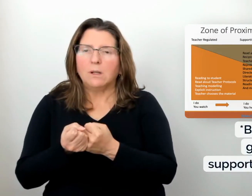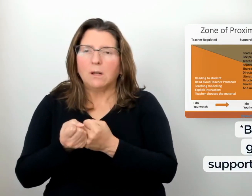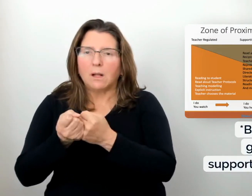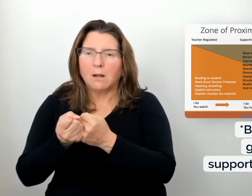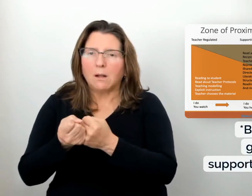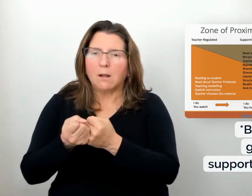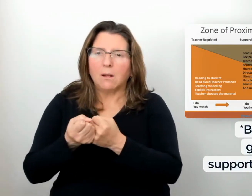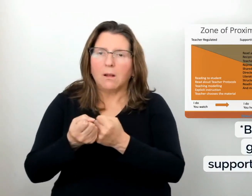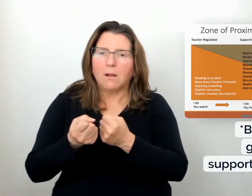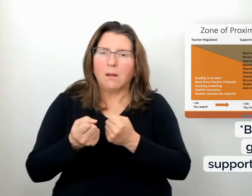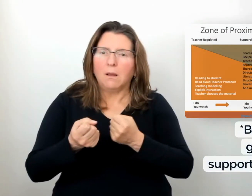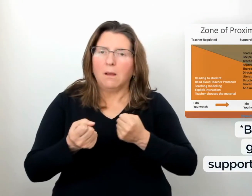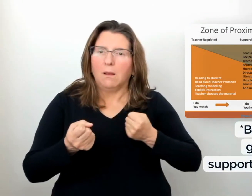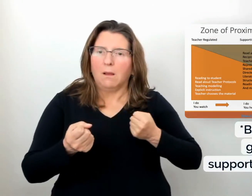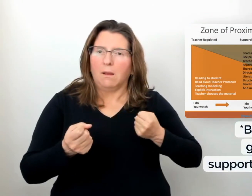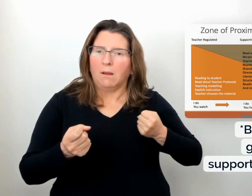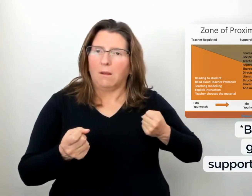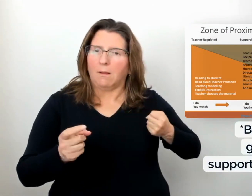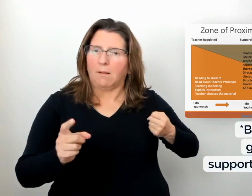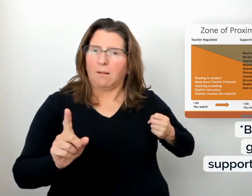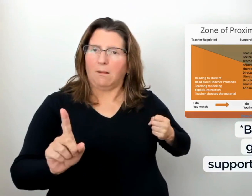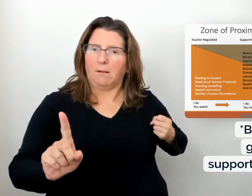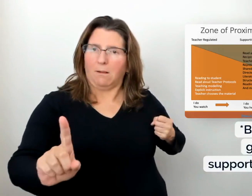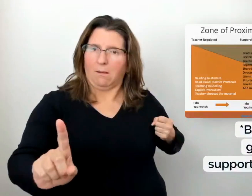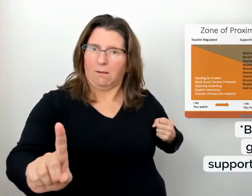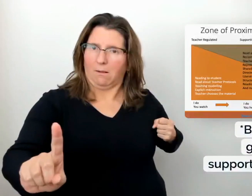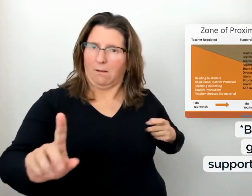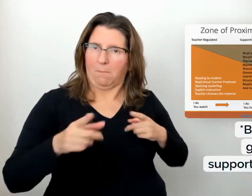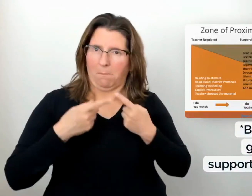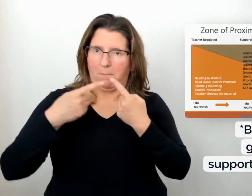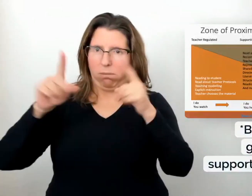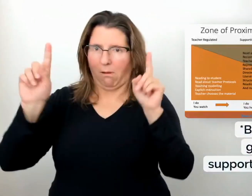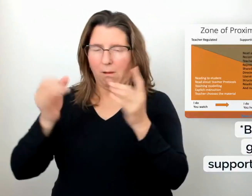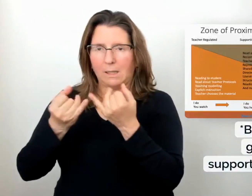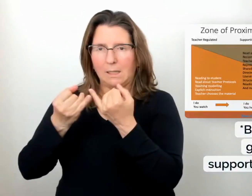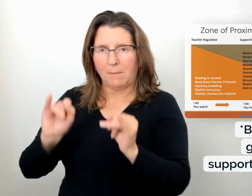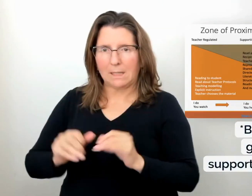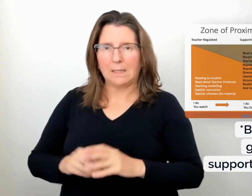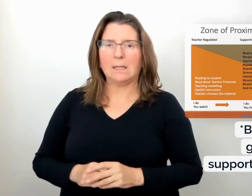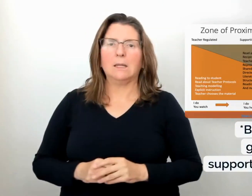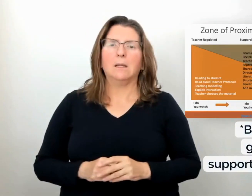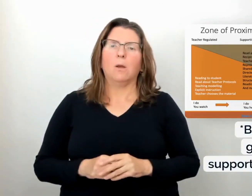and gradually decrease it as the student becomes more confident and independent.